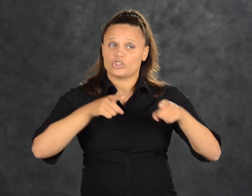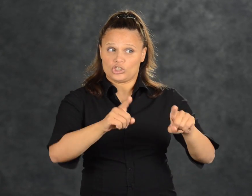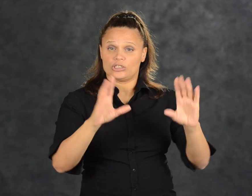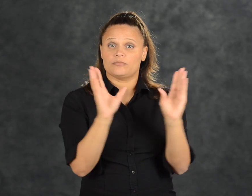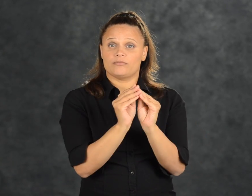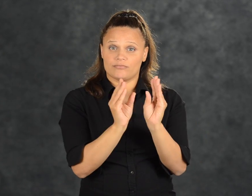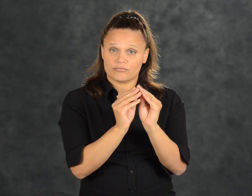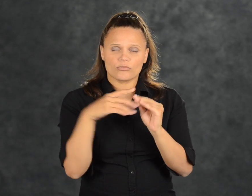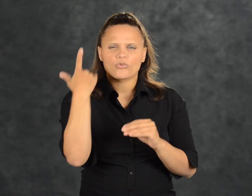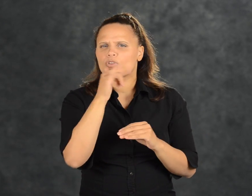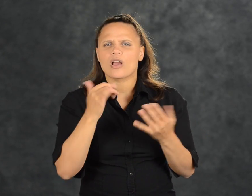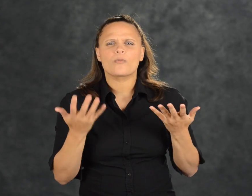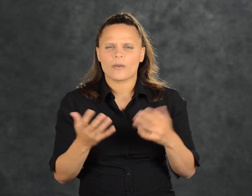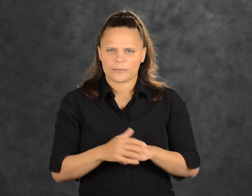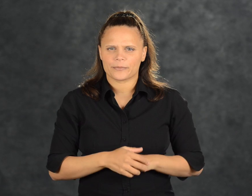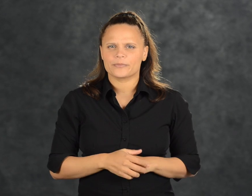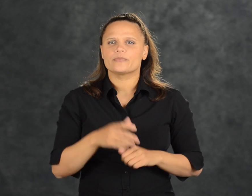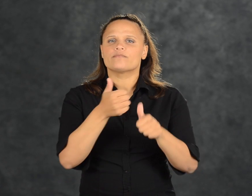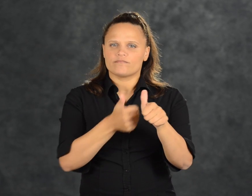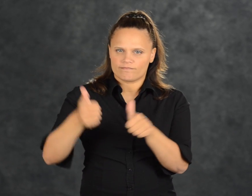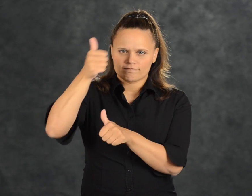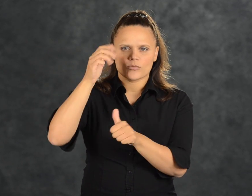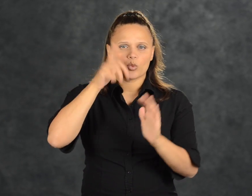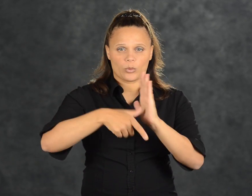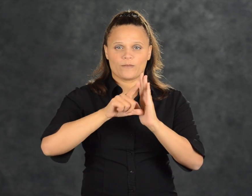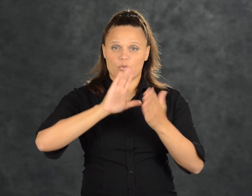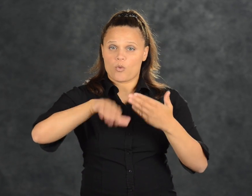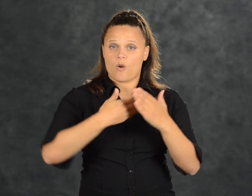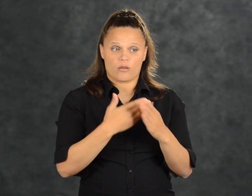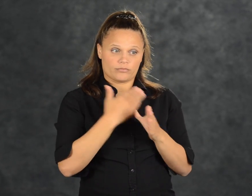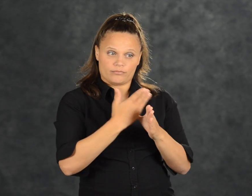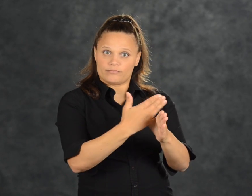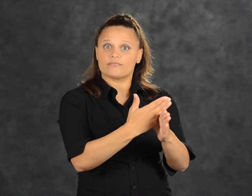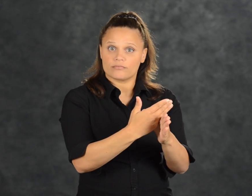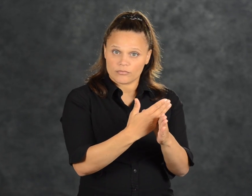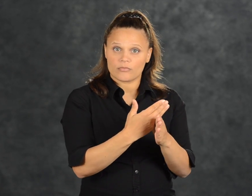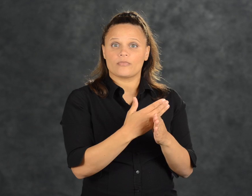At the Settlement Conference, she will: (1) review selected documents in advance